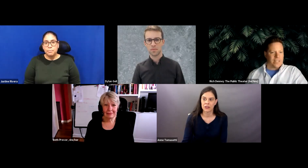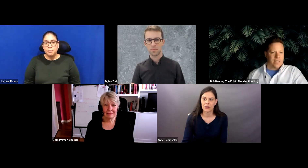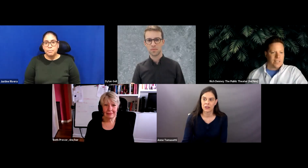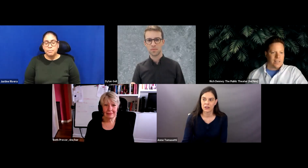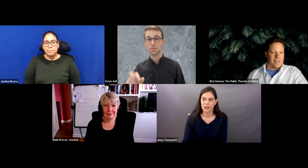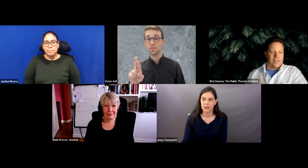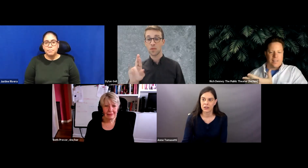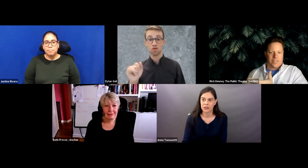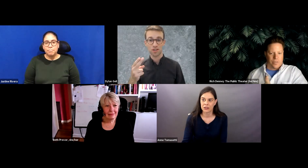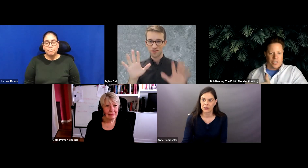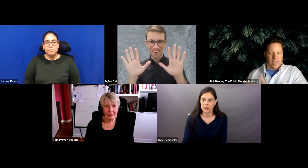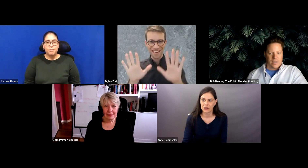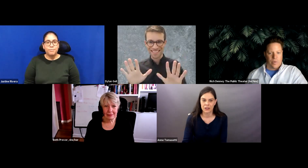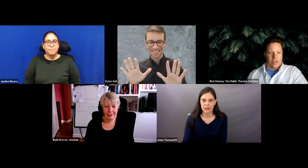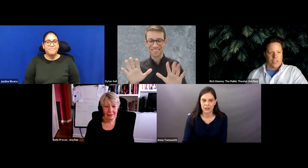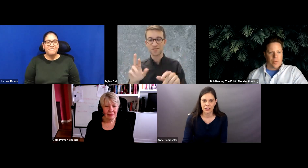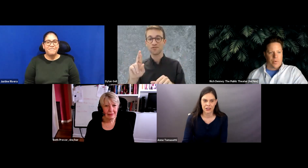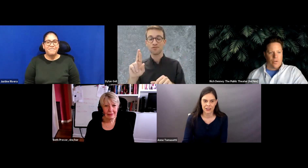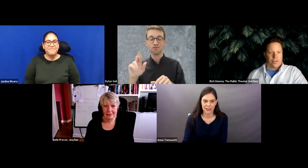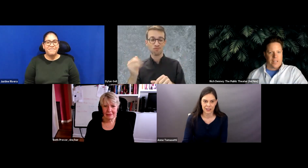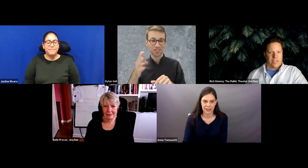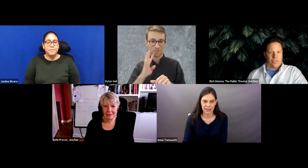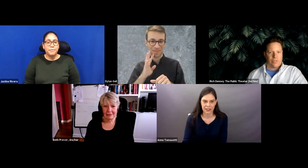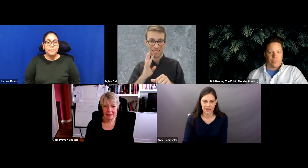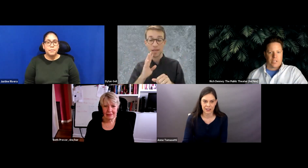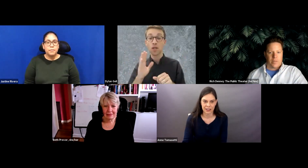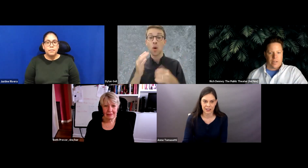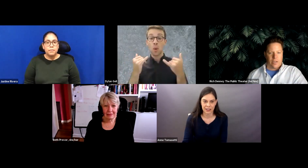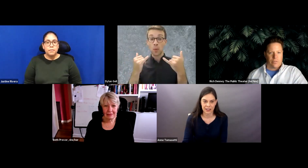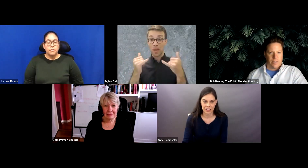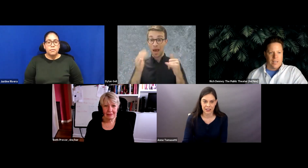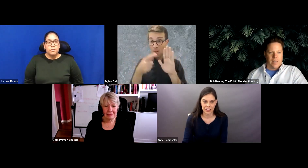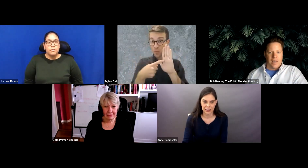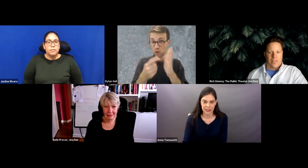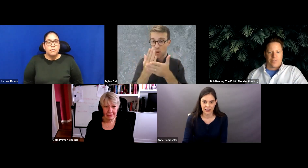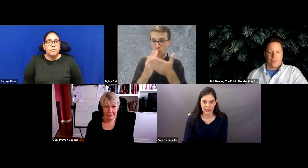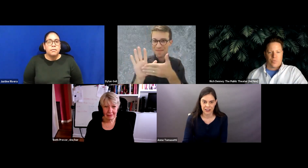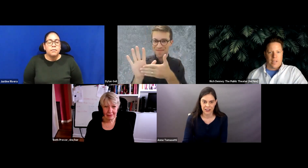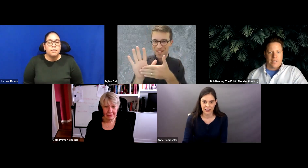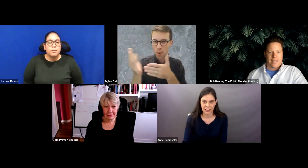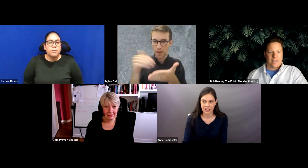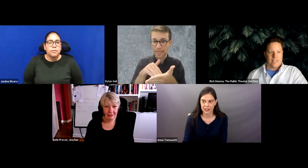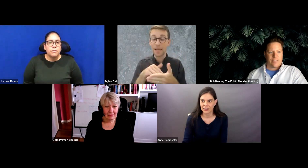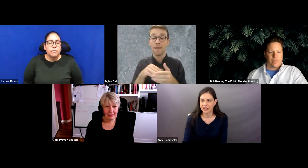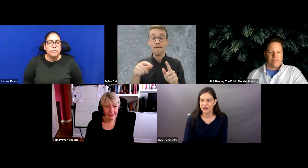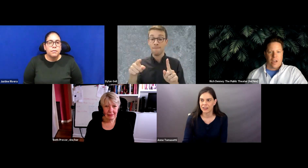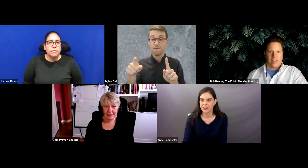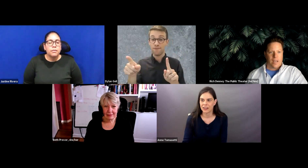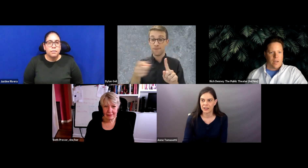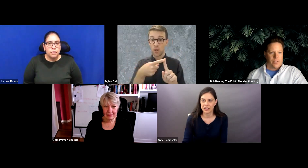Fantastic. This is Rich again. We are going to jump over into some of the video. The first one is from the very top of the